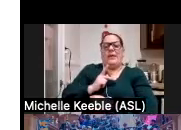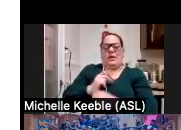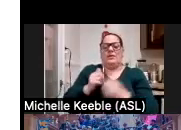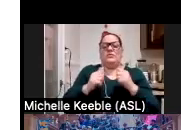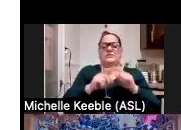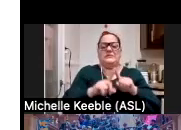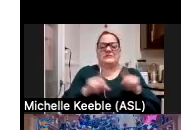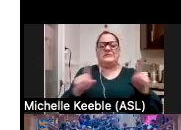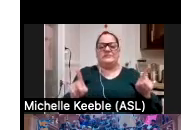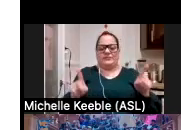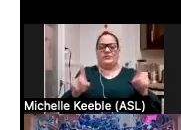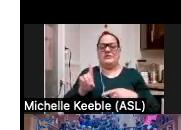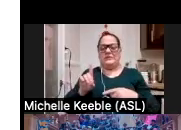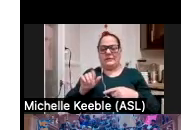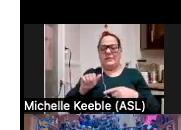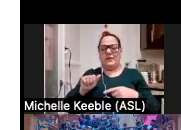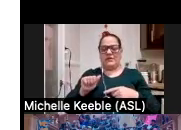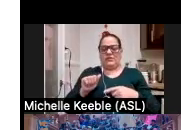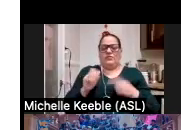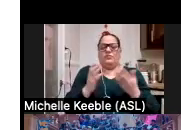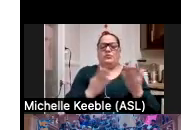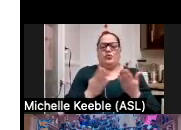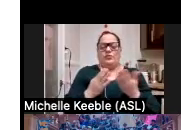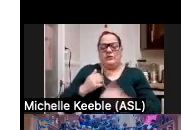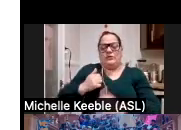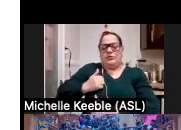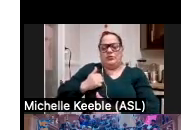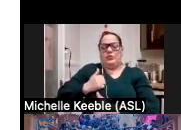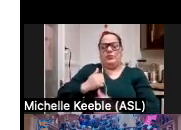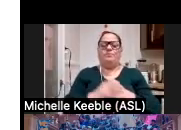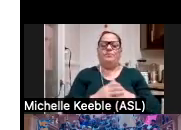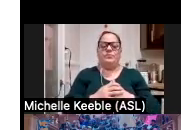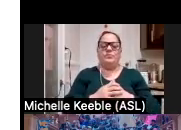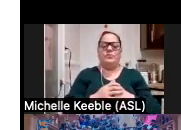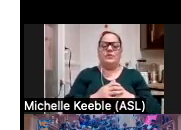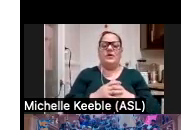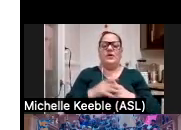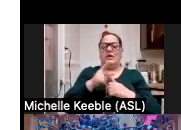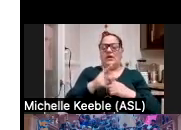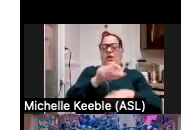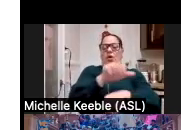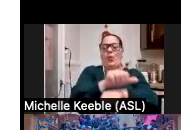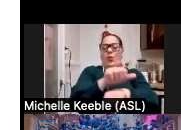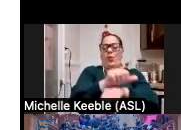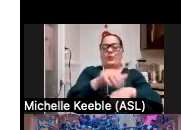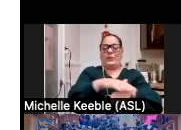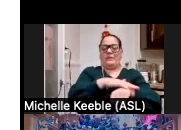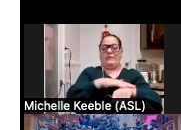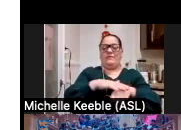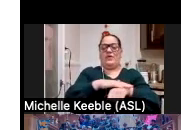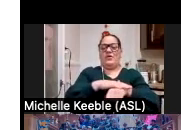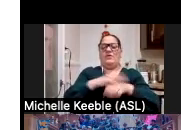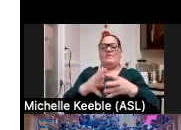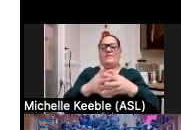connected disabilities. Um he served as a a um a field service officer for the American Red Cross